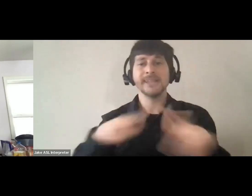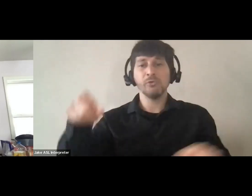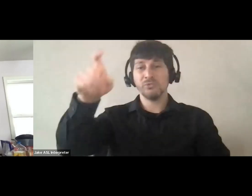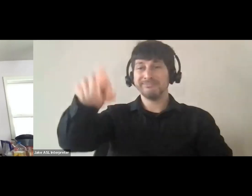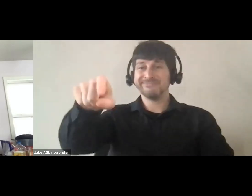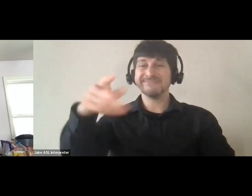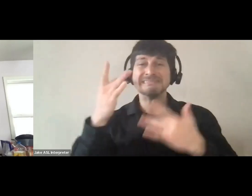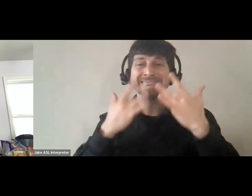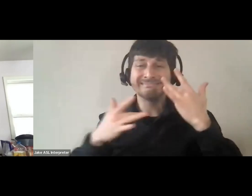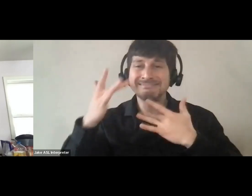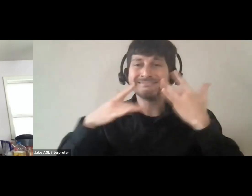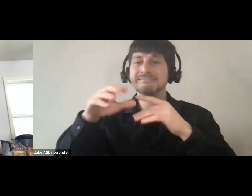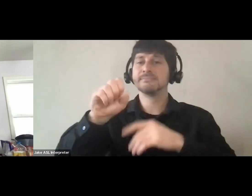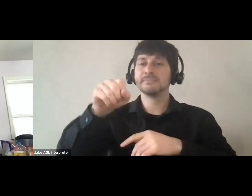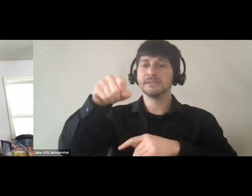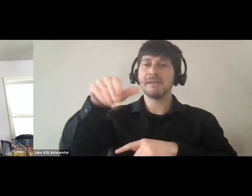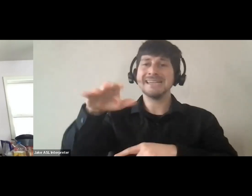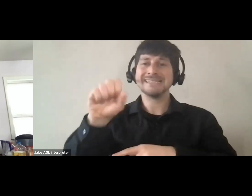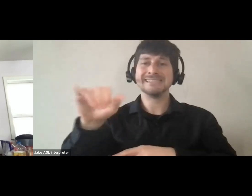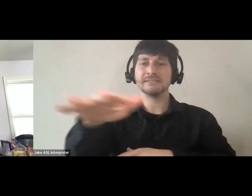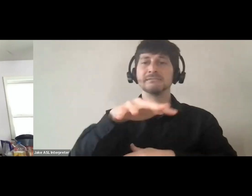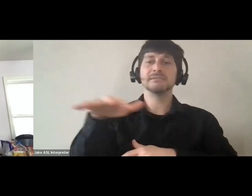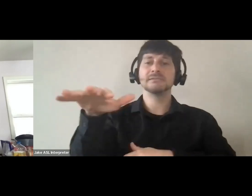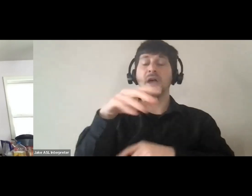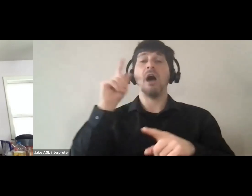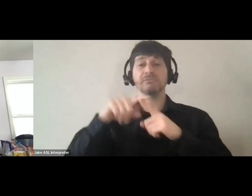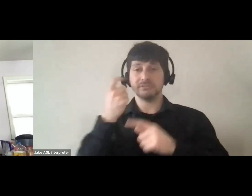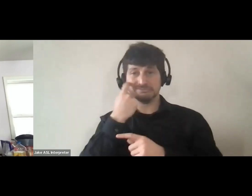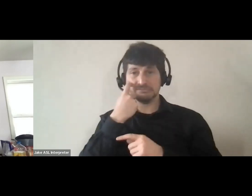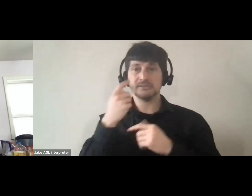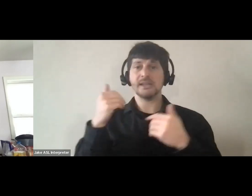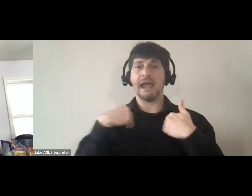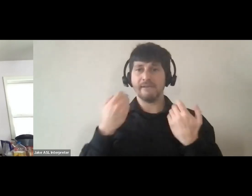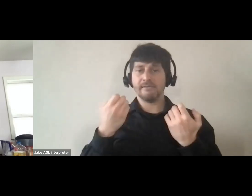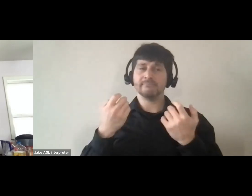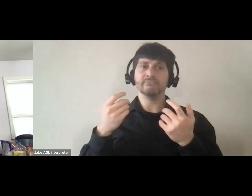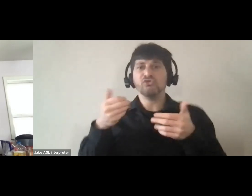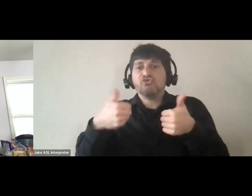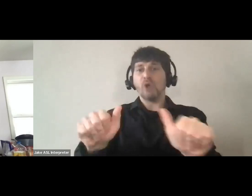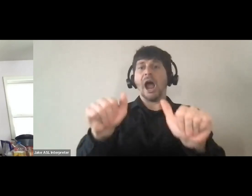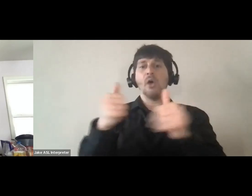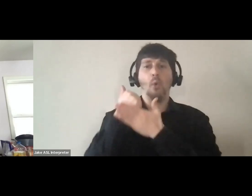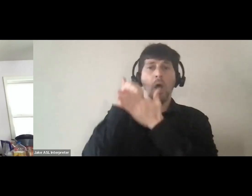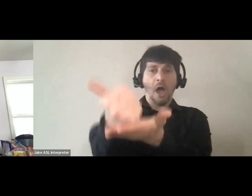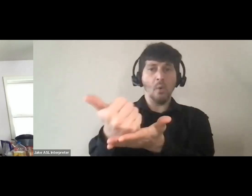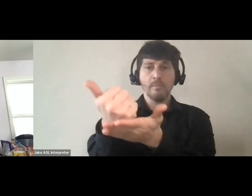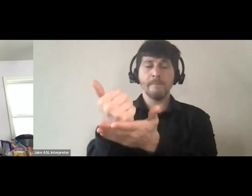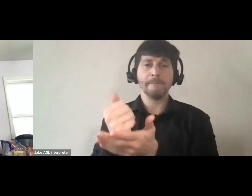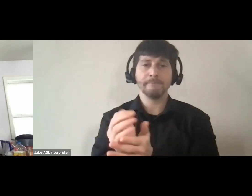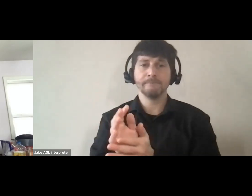As an example, have a budget that's inclusive of our language needs.